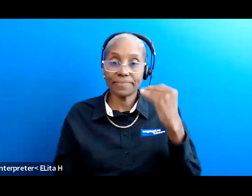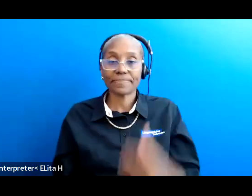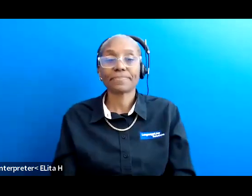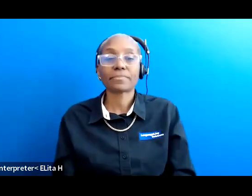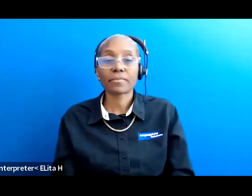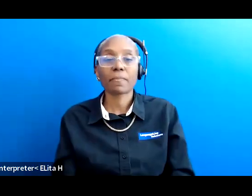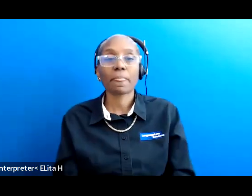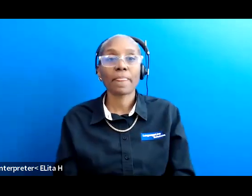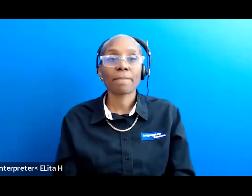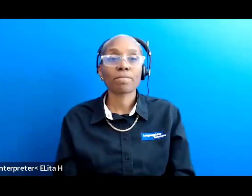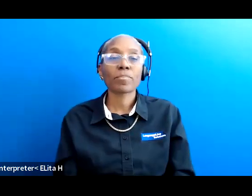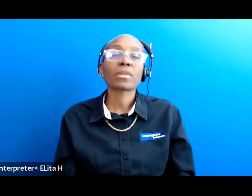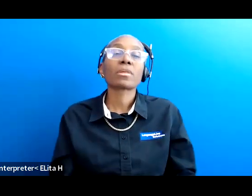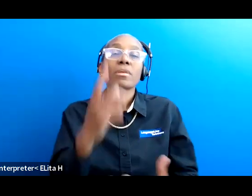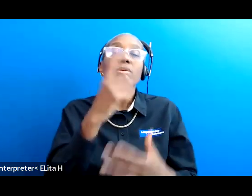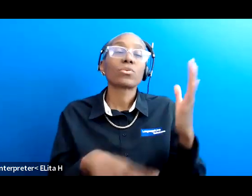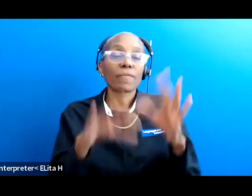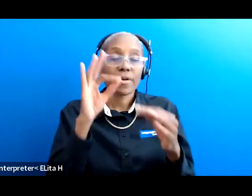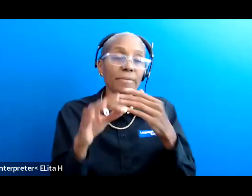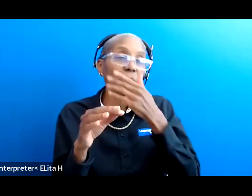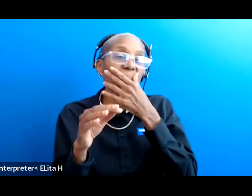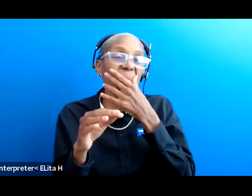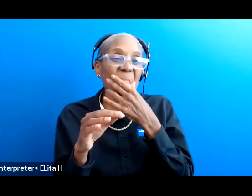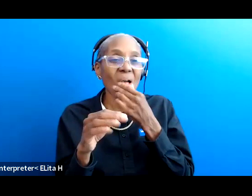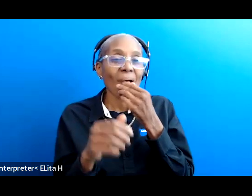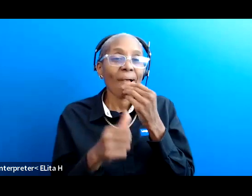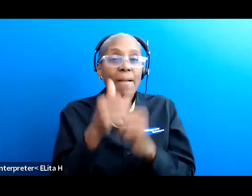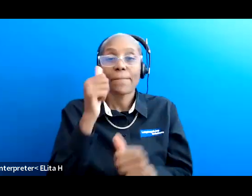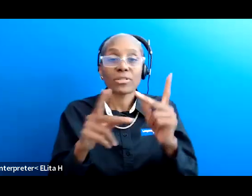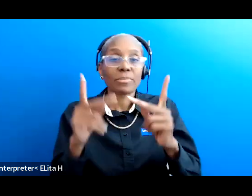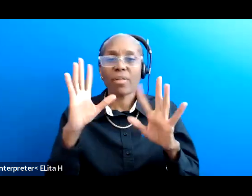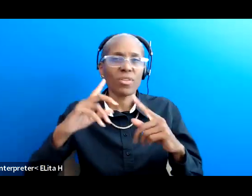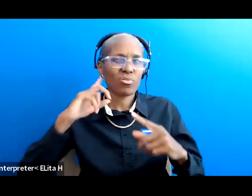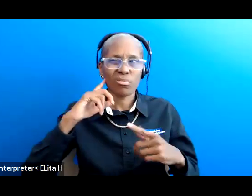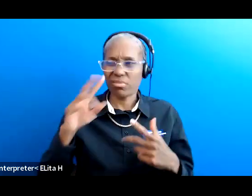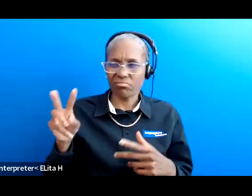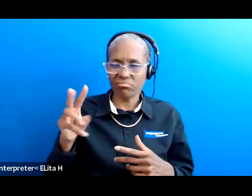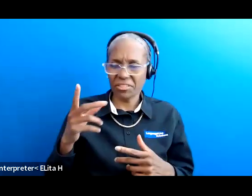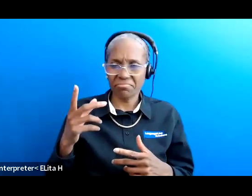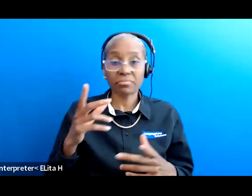So what you will find is that most people have not heard about it. They maybe learned about it in school.